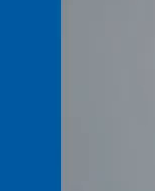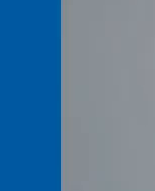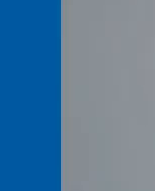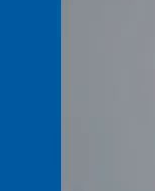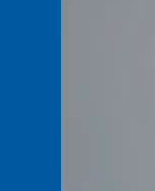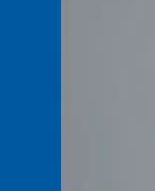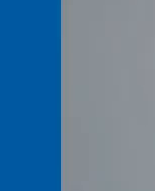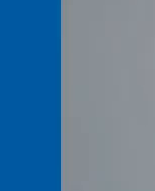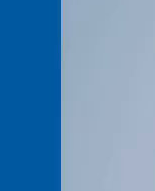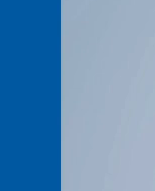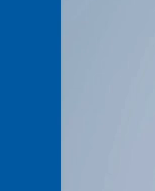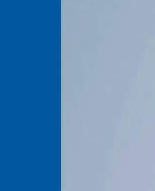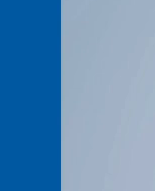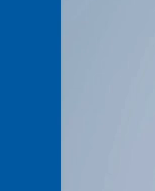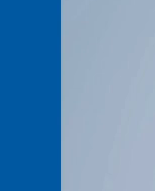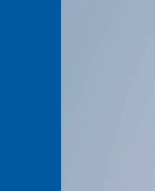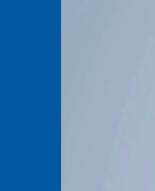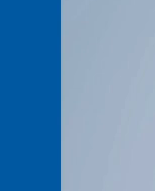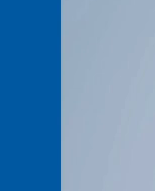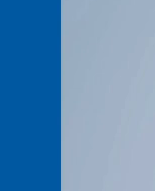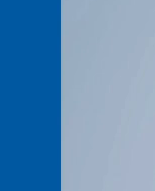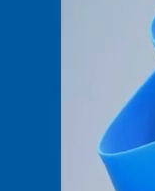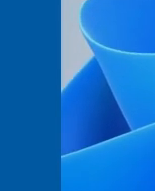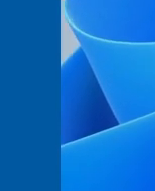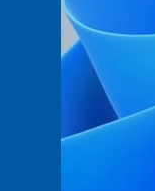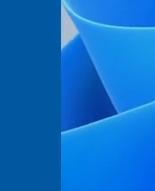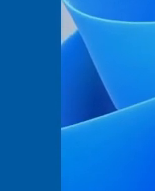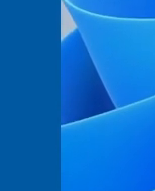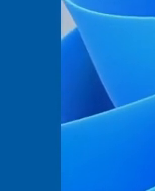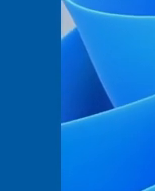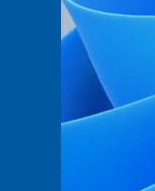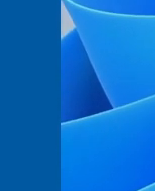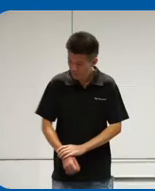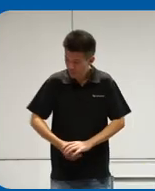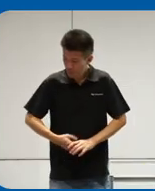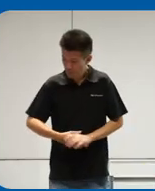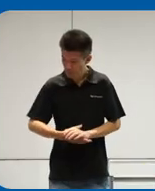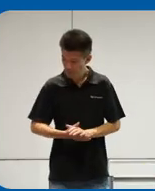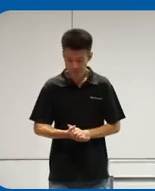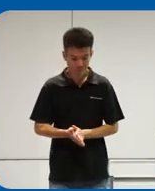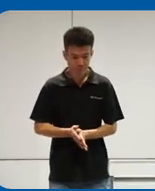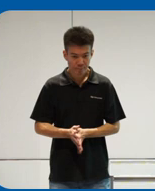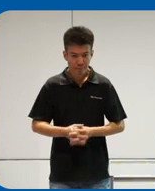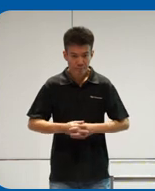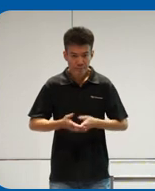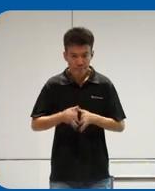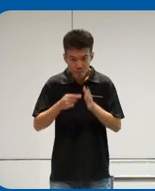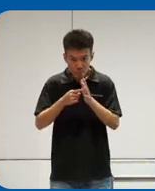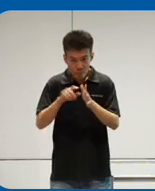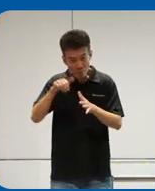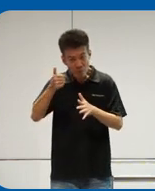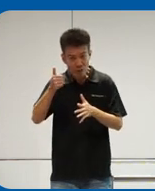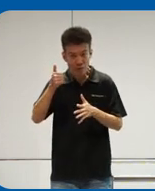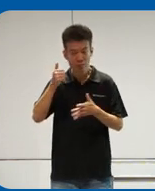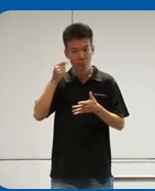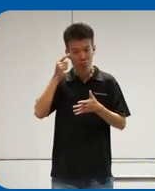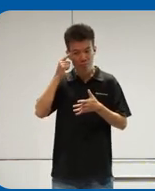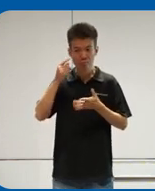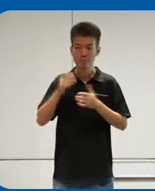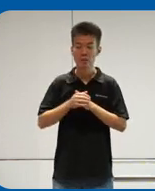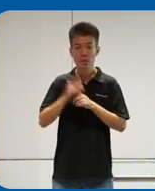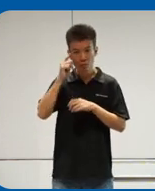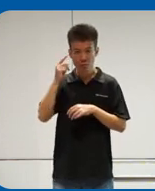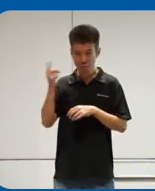many and very quickly just flashing a few other thoughts to you um for those of us in the in